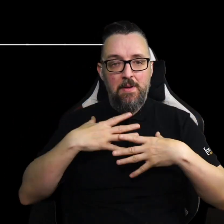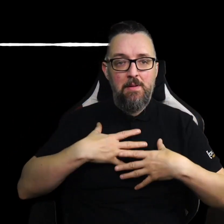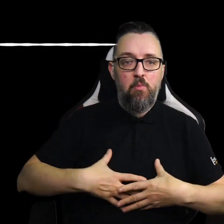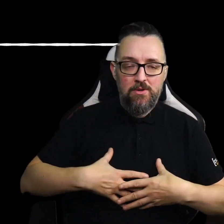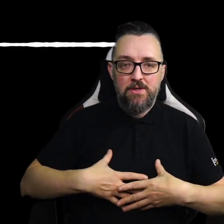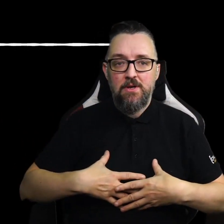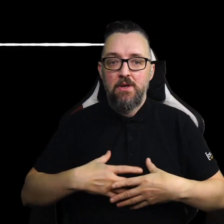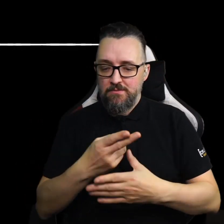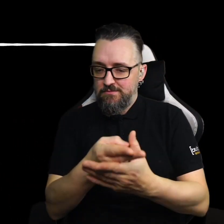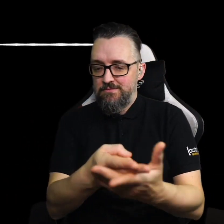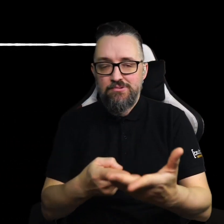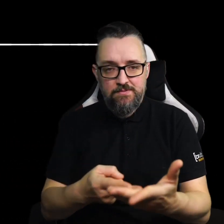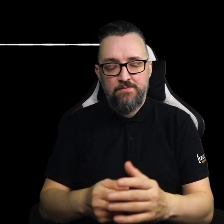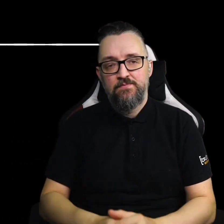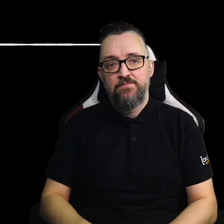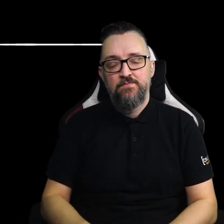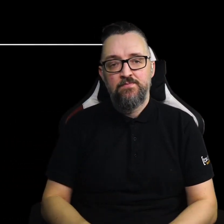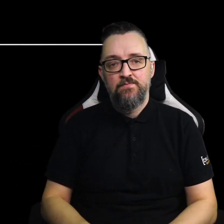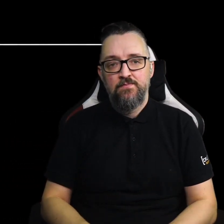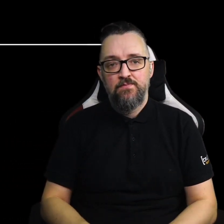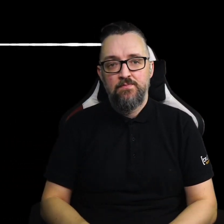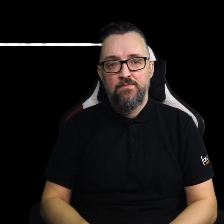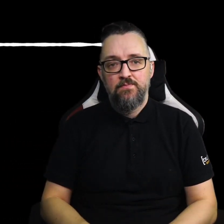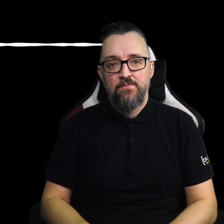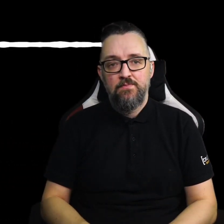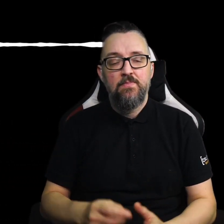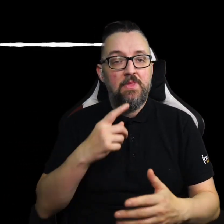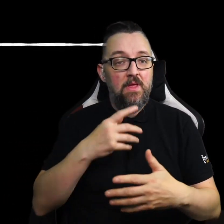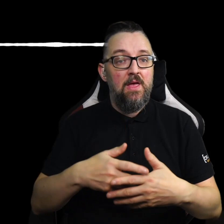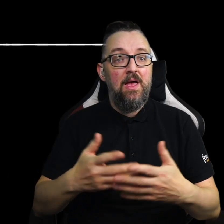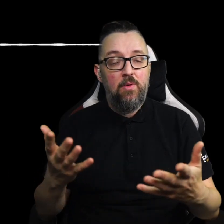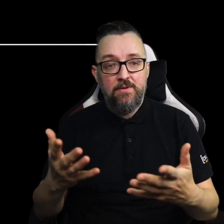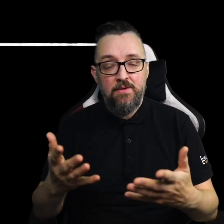while you recuperate. Anyway, I digress.